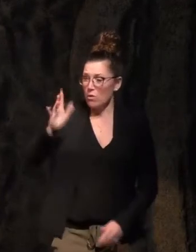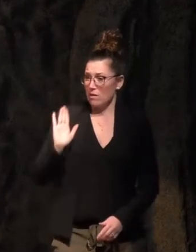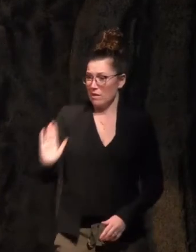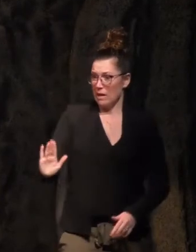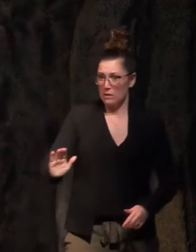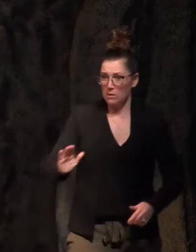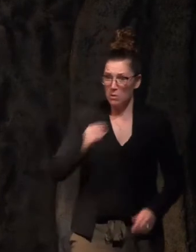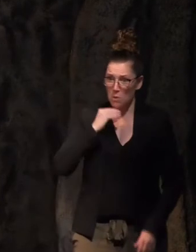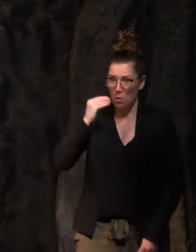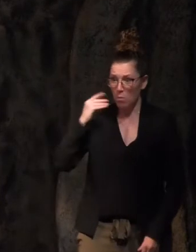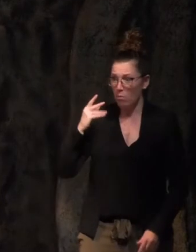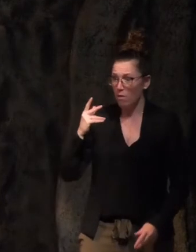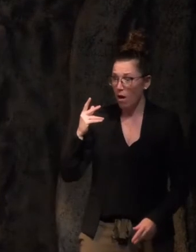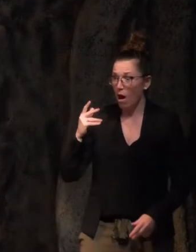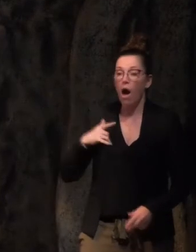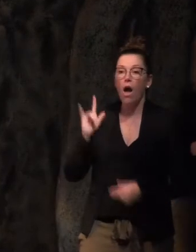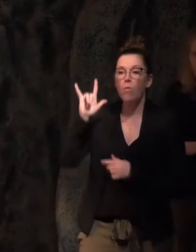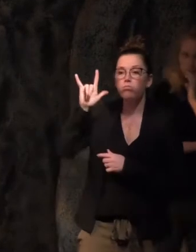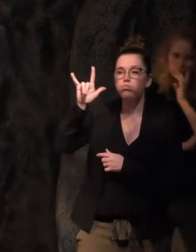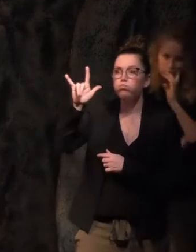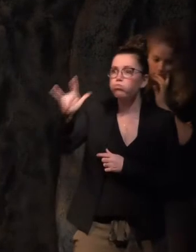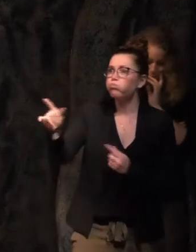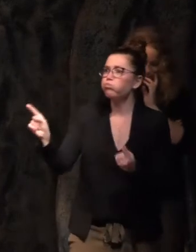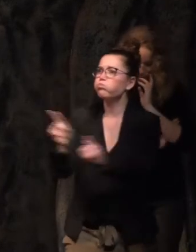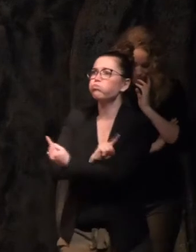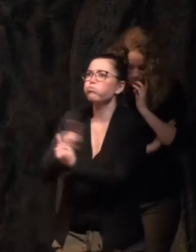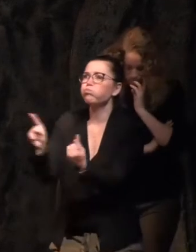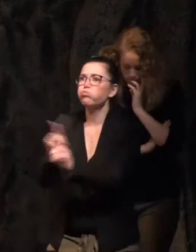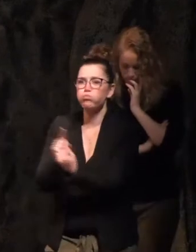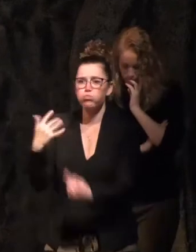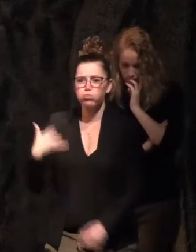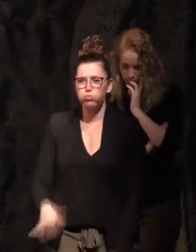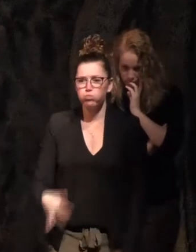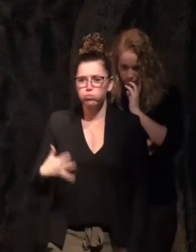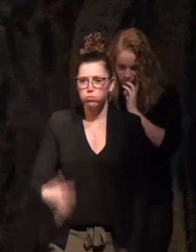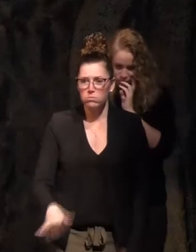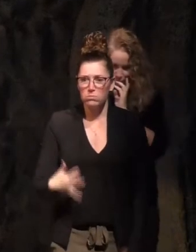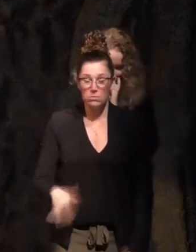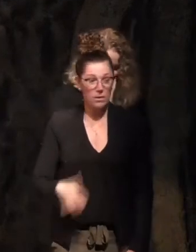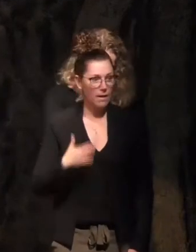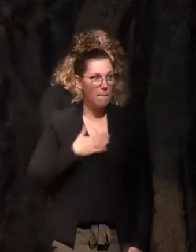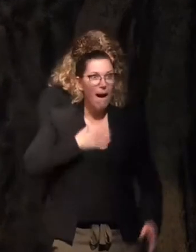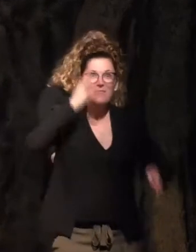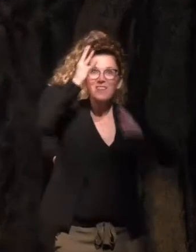Speaking of ancestors, I speak to you as someone who inherited a lot of his creativity, my sense of humor,